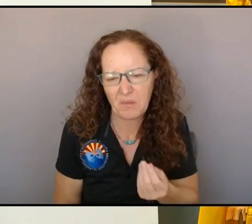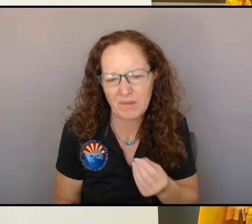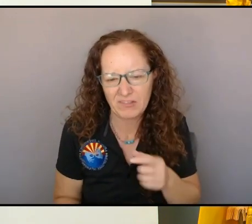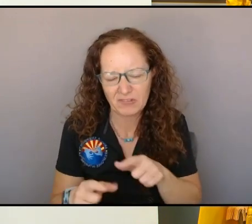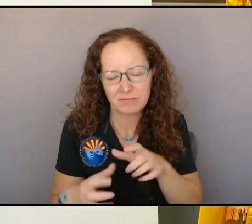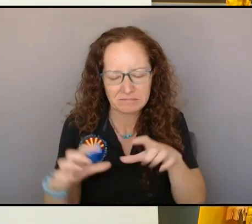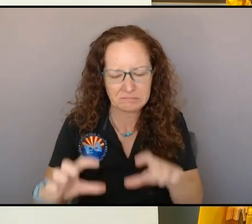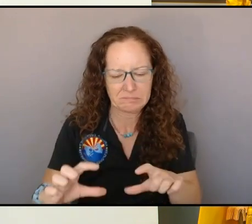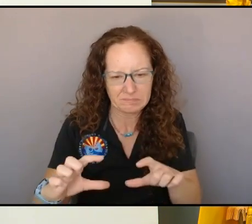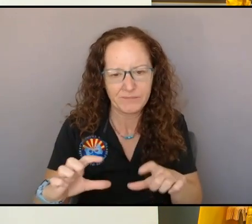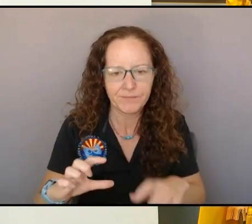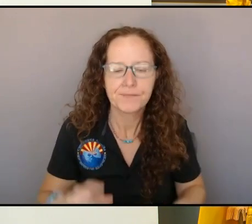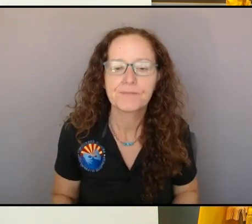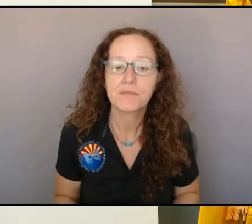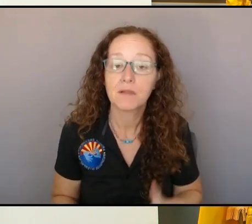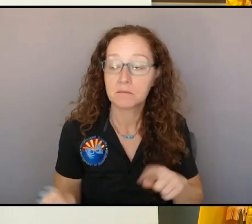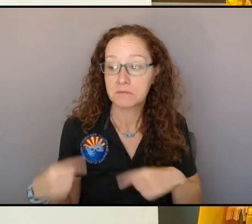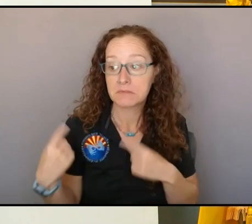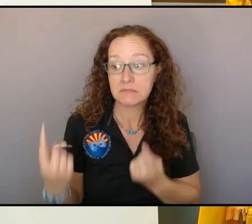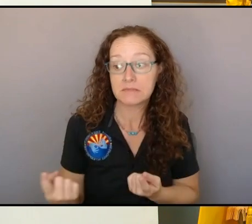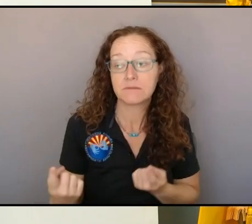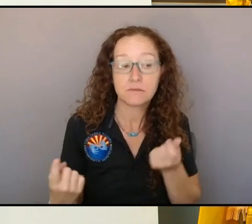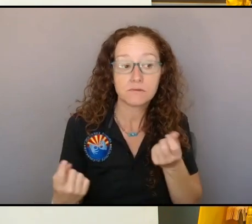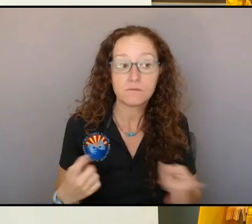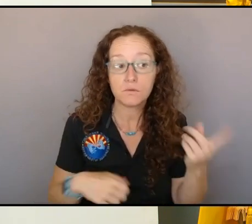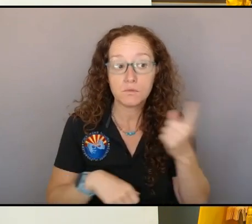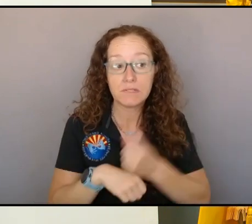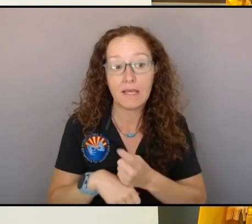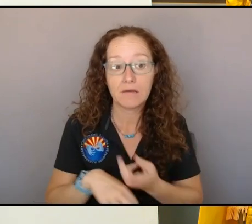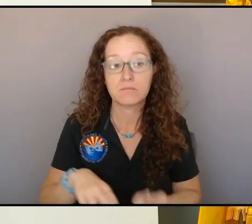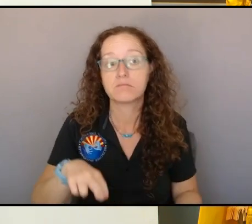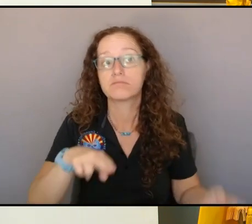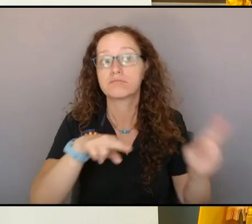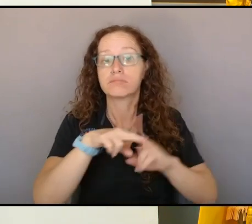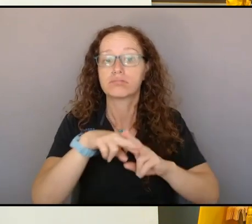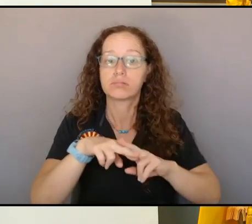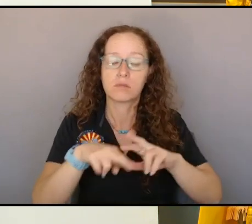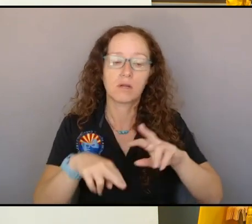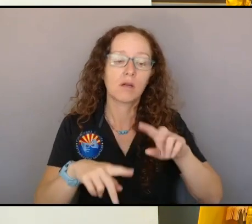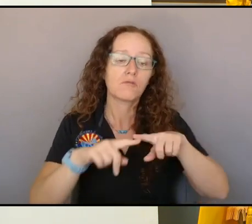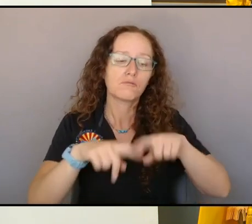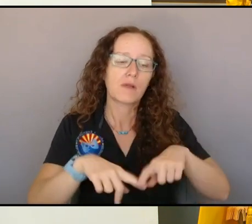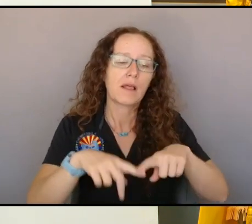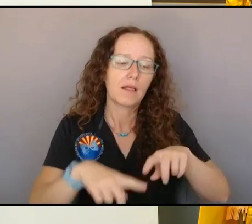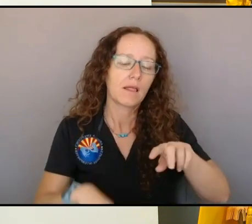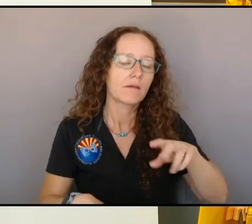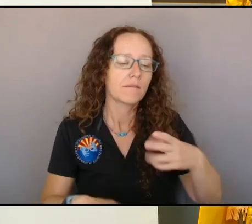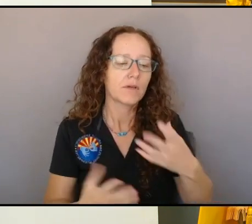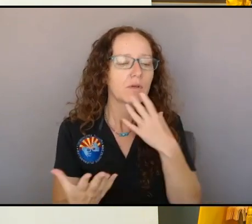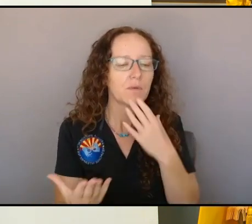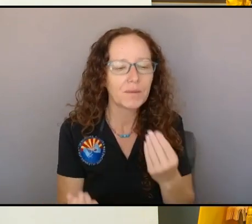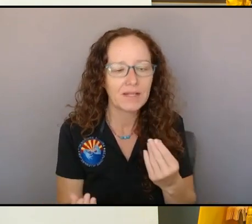relative humidity and that really did help with that. So, let's move on to the next slide, because what this is, is a trace